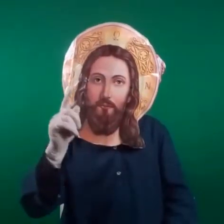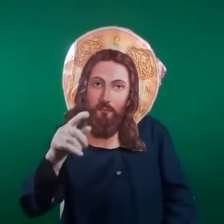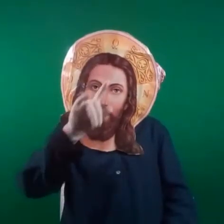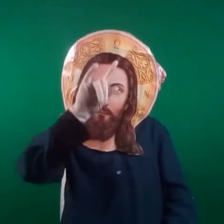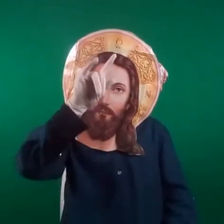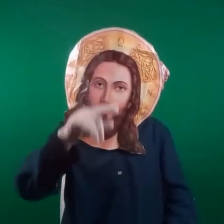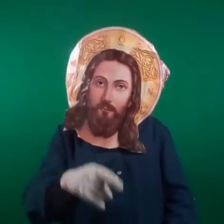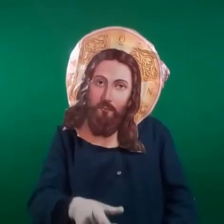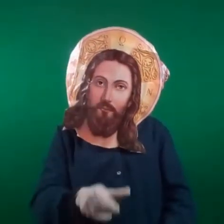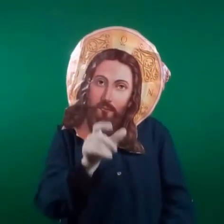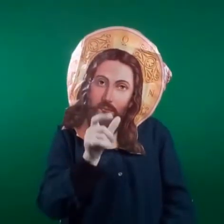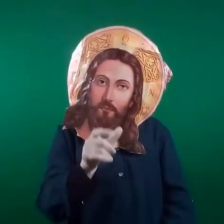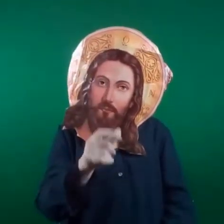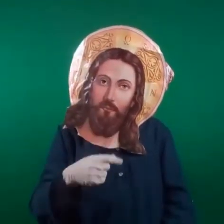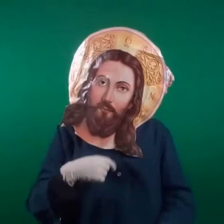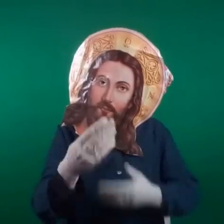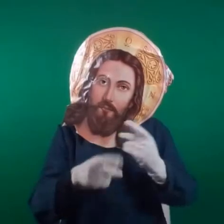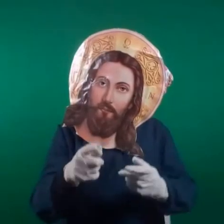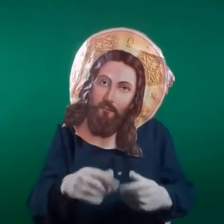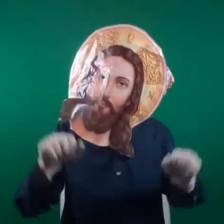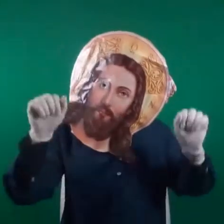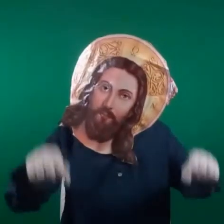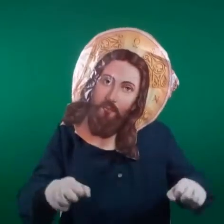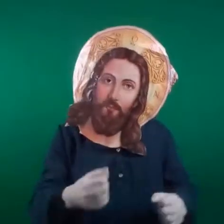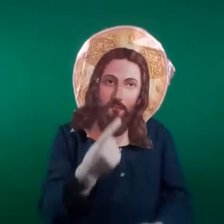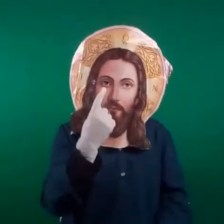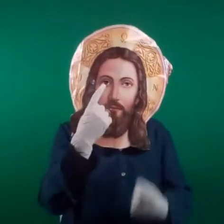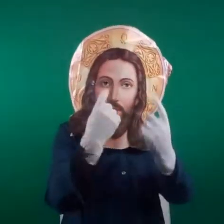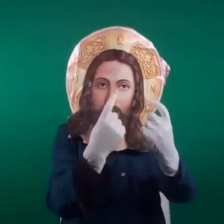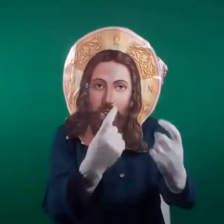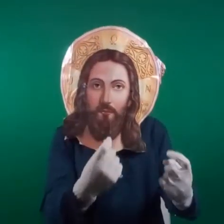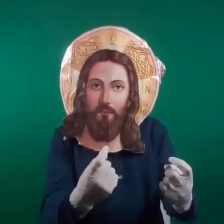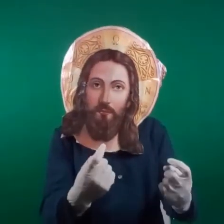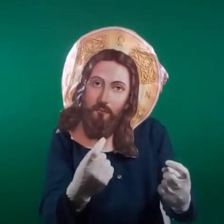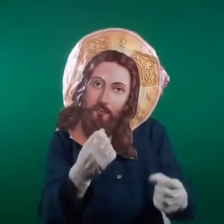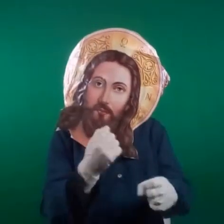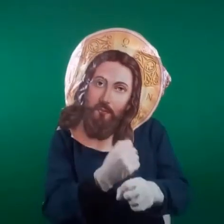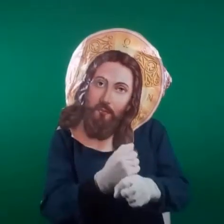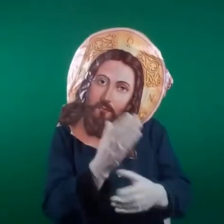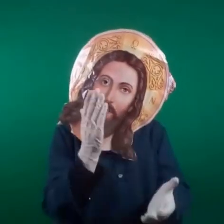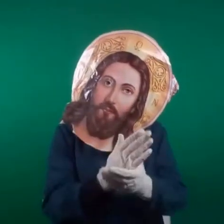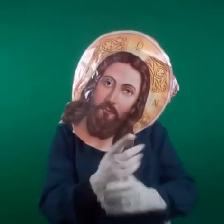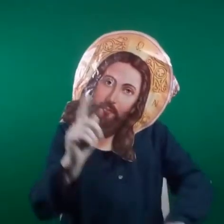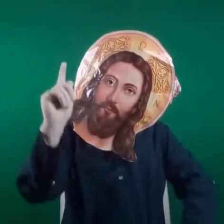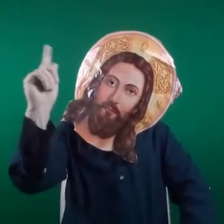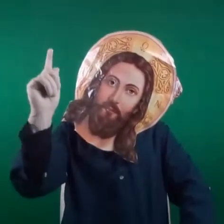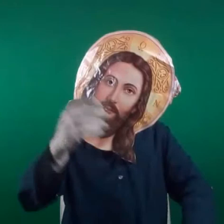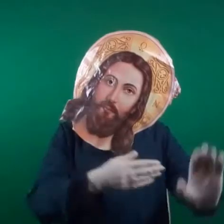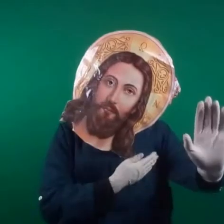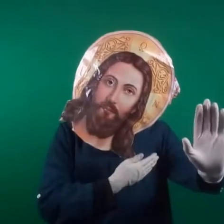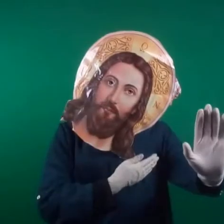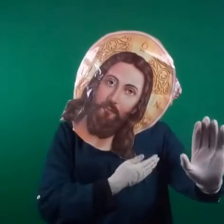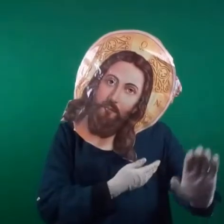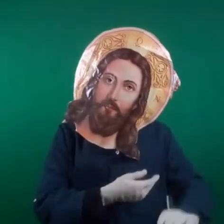said do not test the Lord your God I say DO test the truth, do test God so you can know the truth.